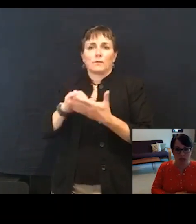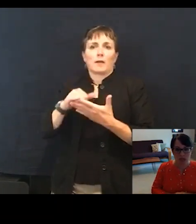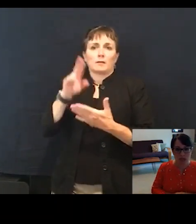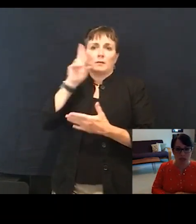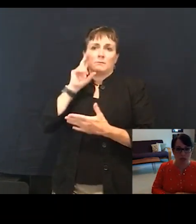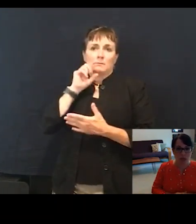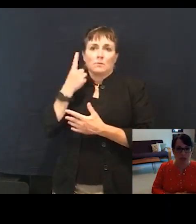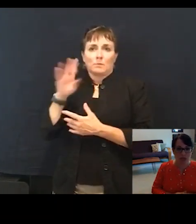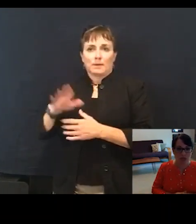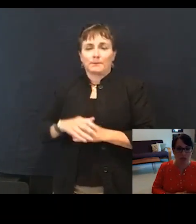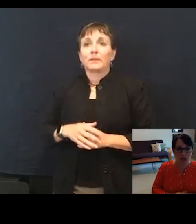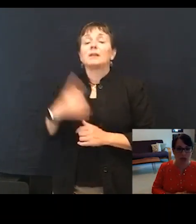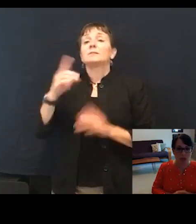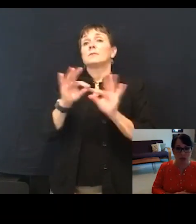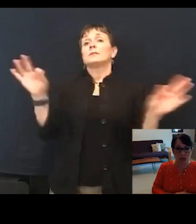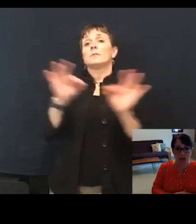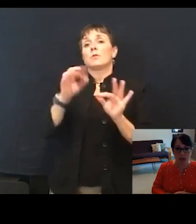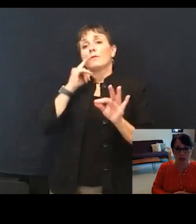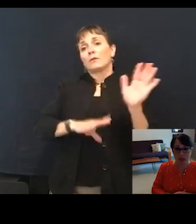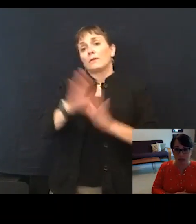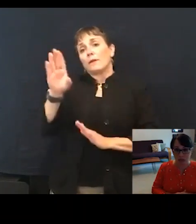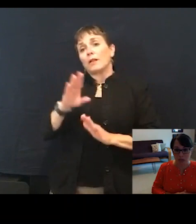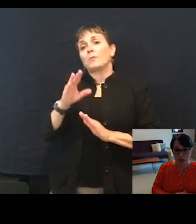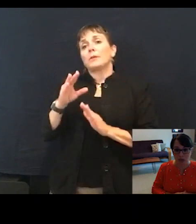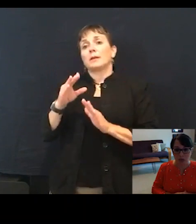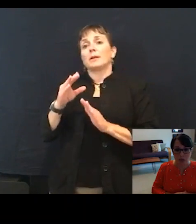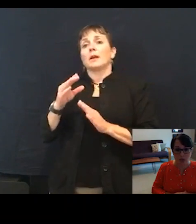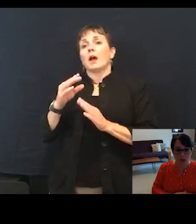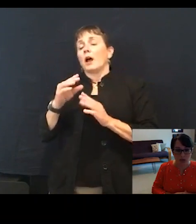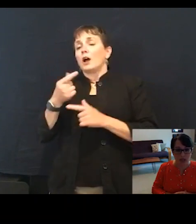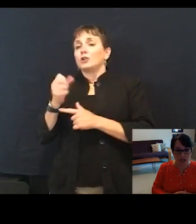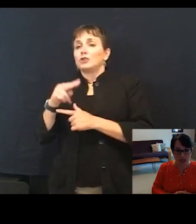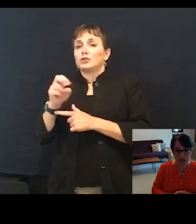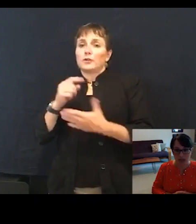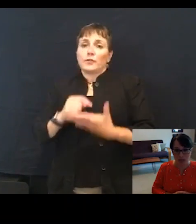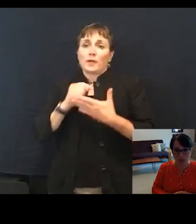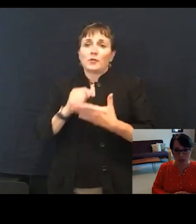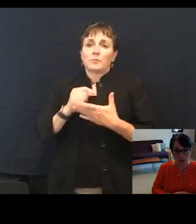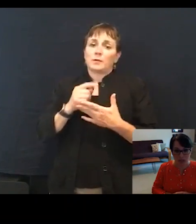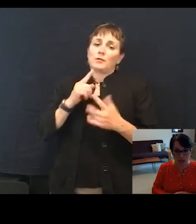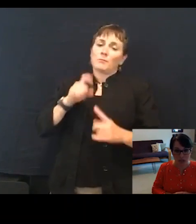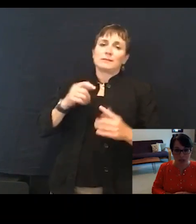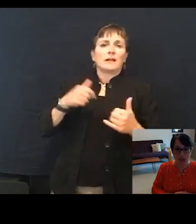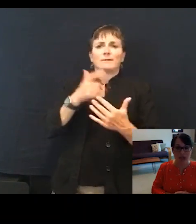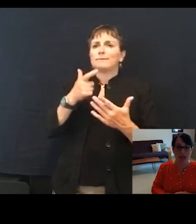a gene therapy is that you have a reliable animal model with which to test the gene therapy in.